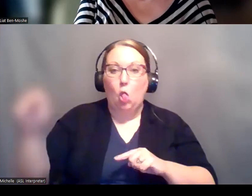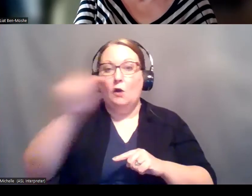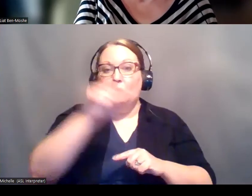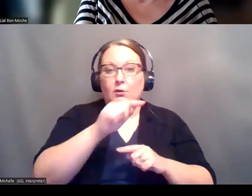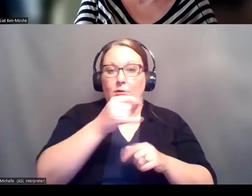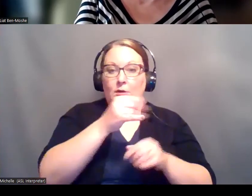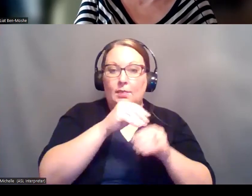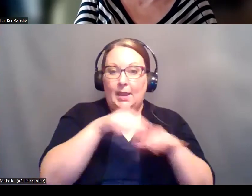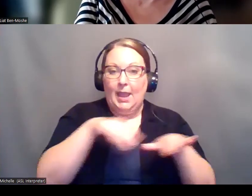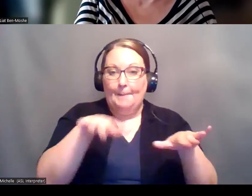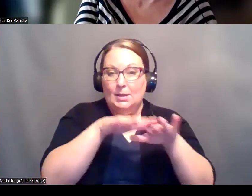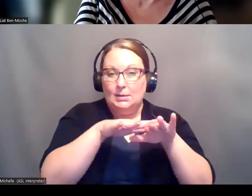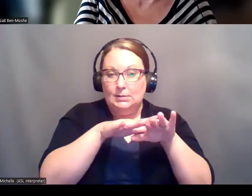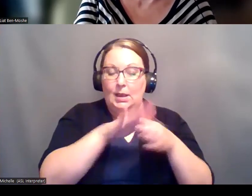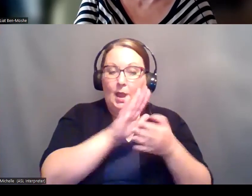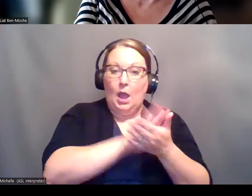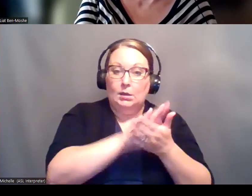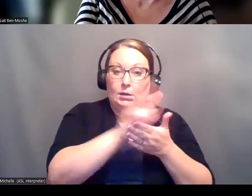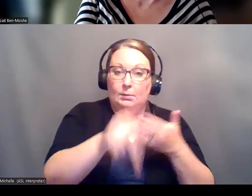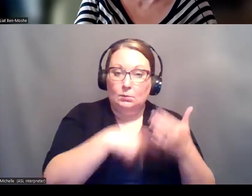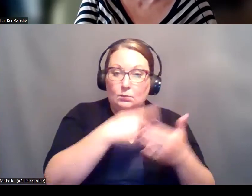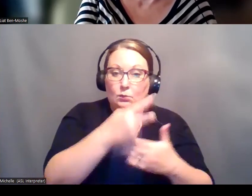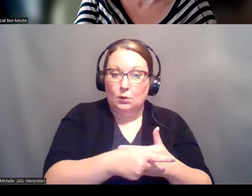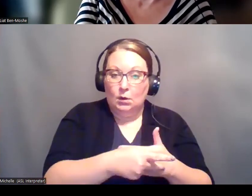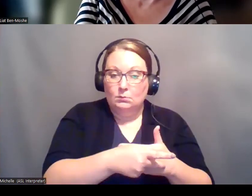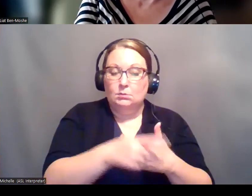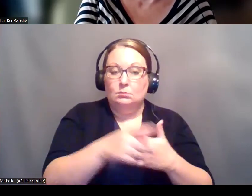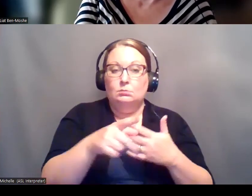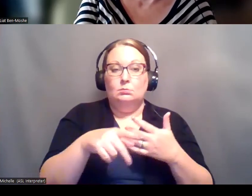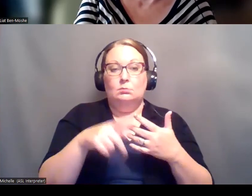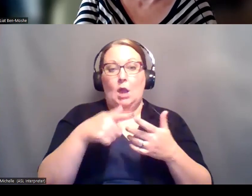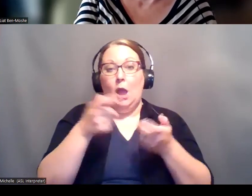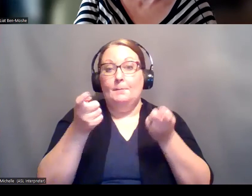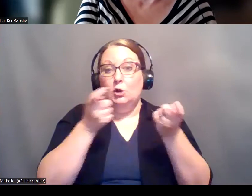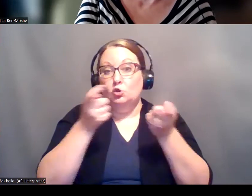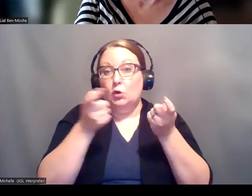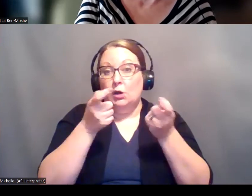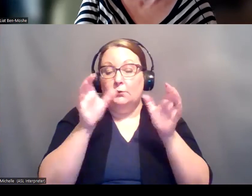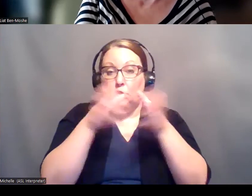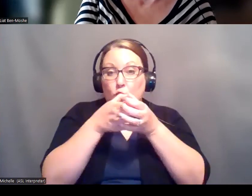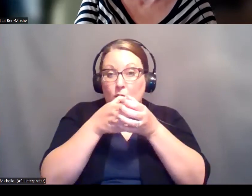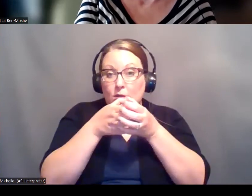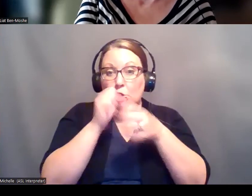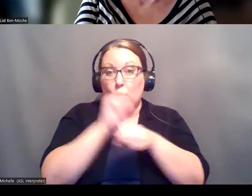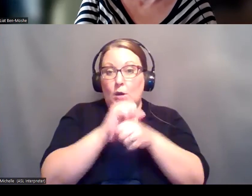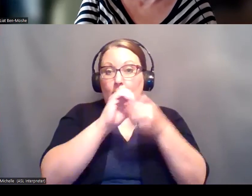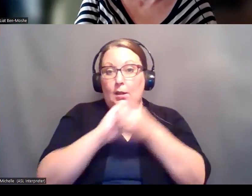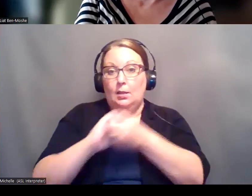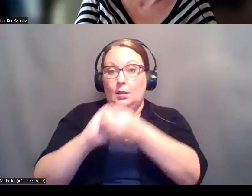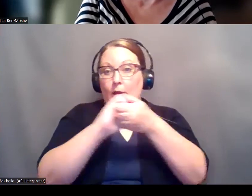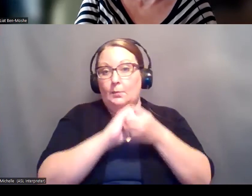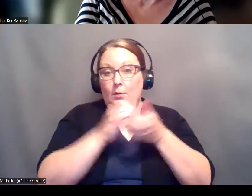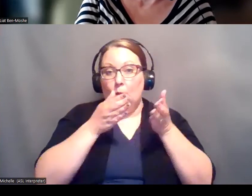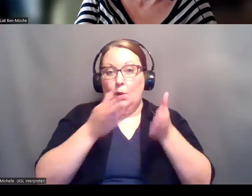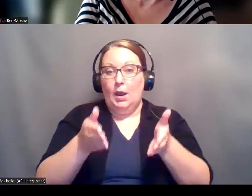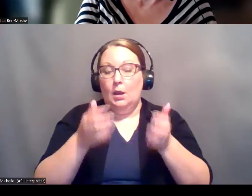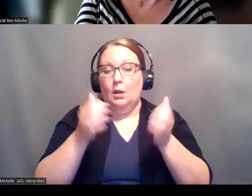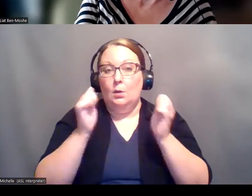Academic programs and administrative units that work in a collaborative way with the Disability Cultural Center,